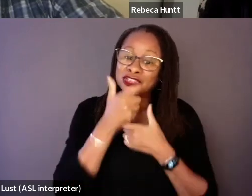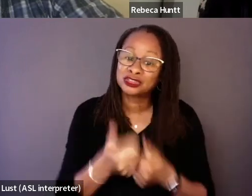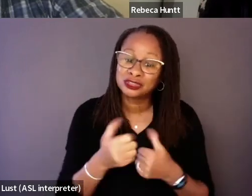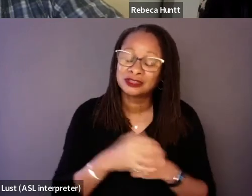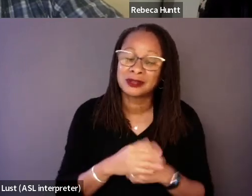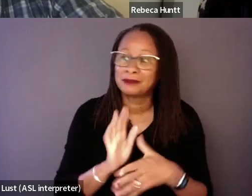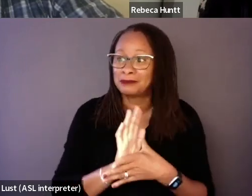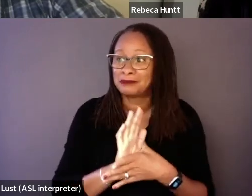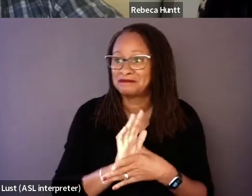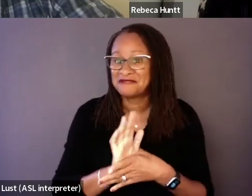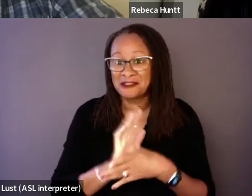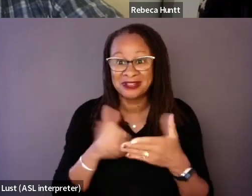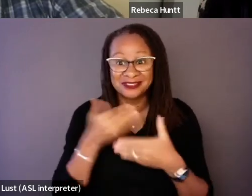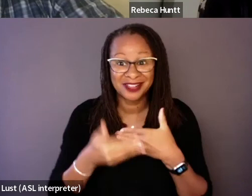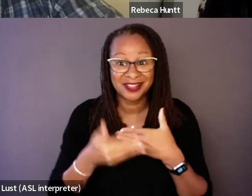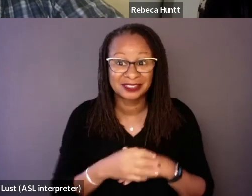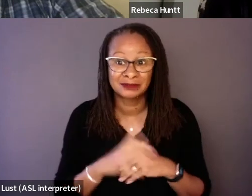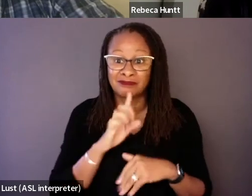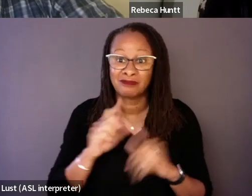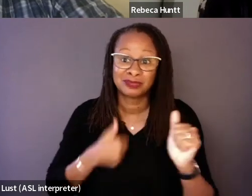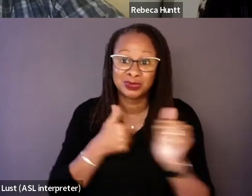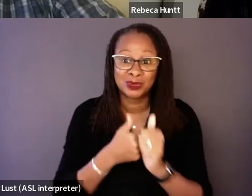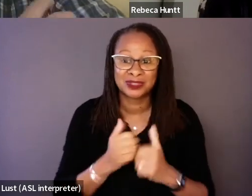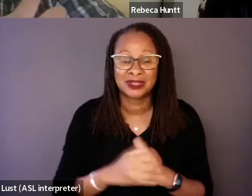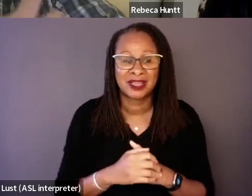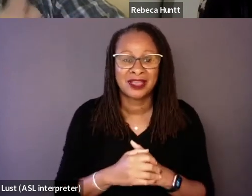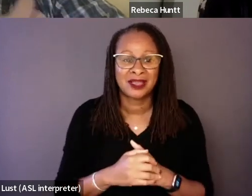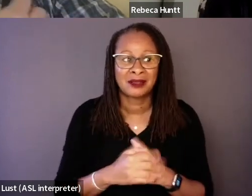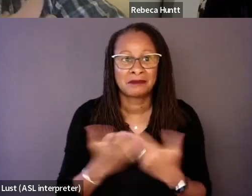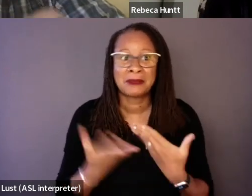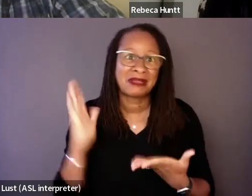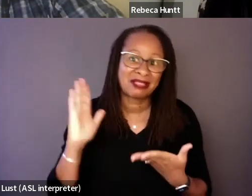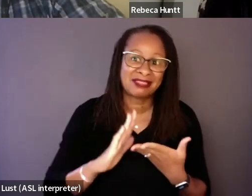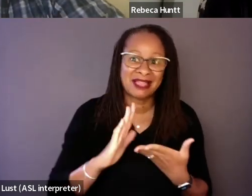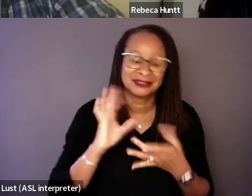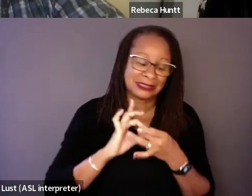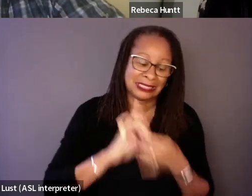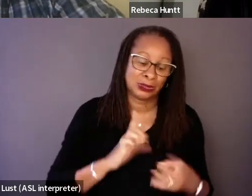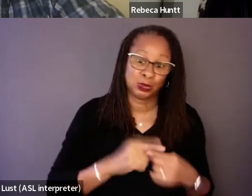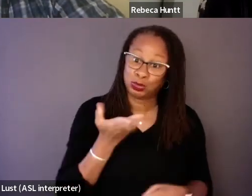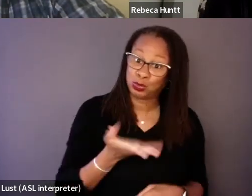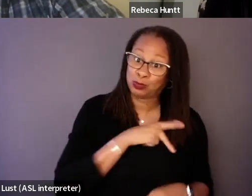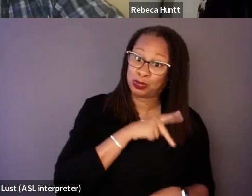interested in making films about or pursuing that are perhaps less deeply connected to you on a